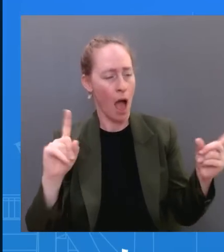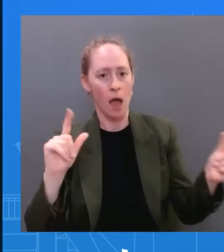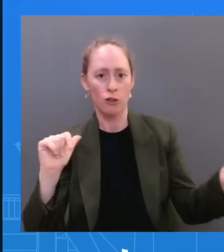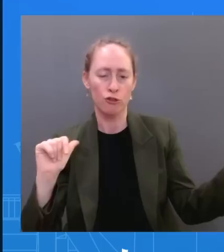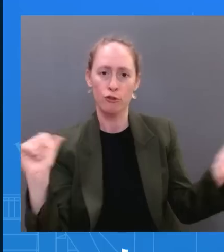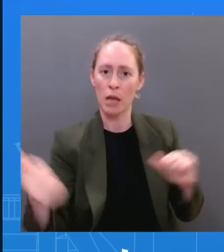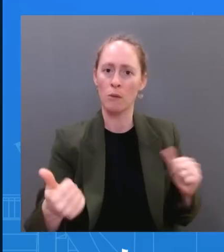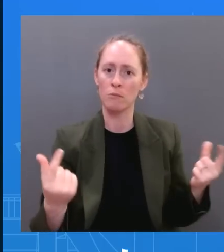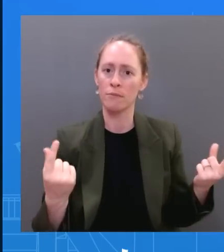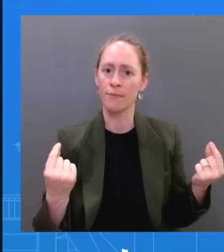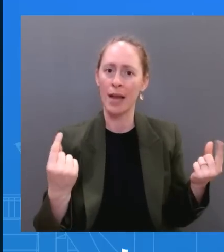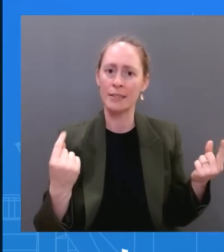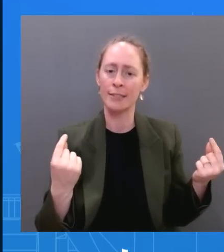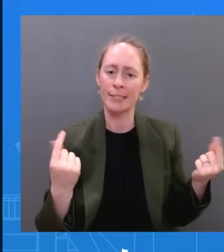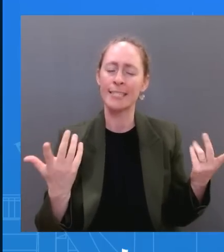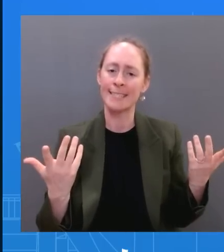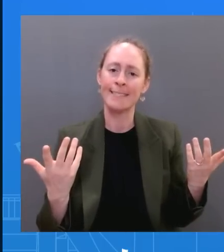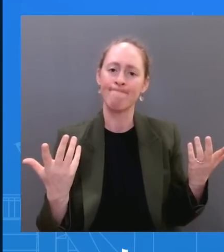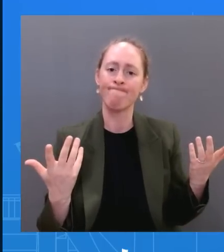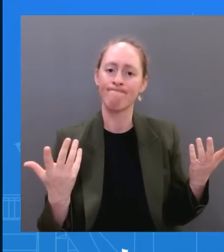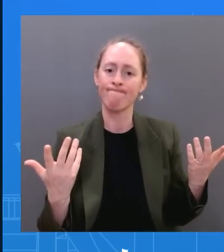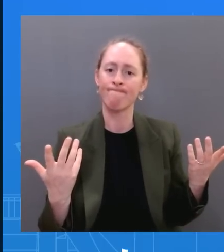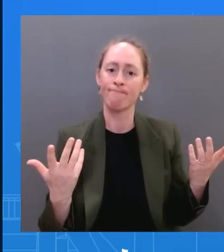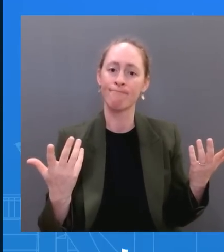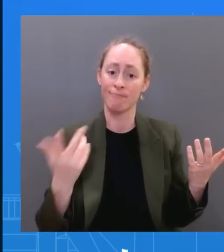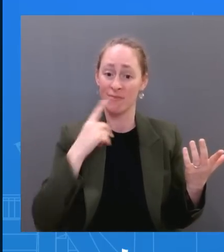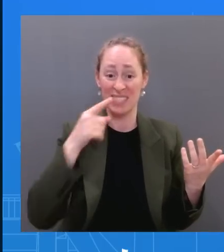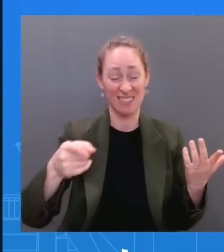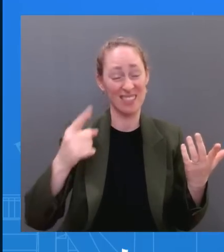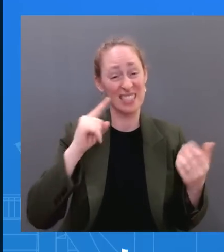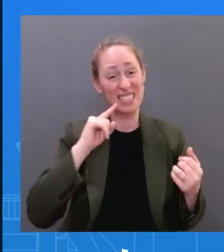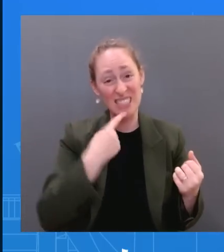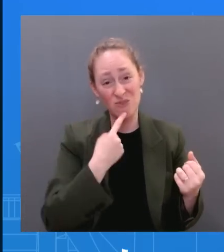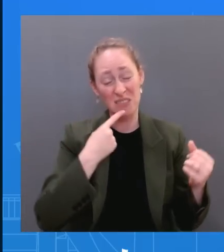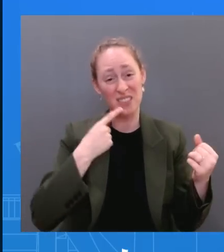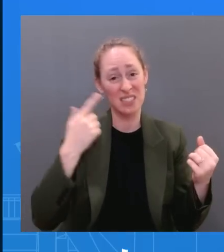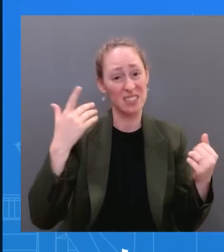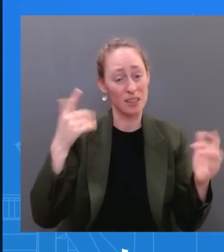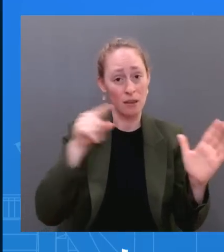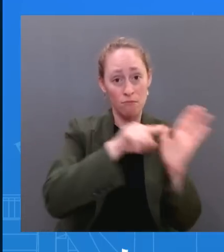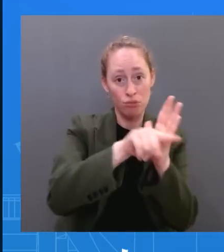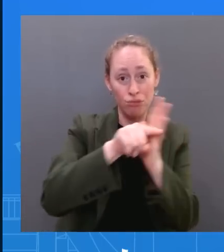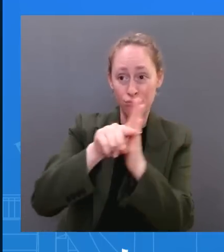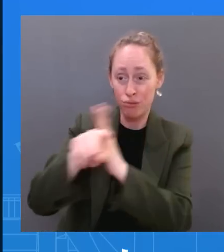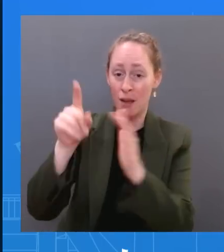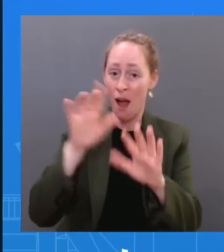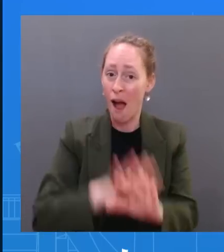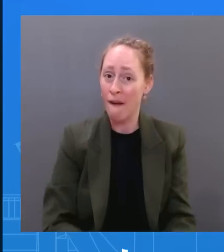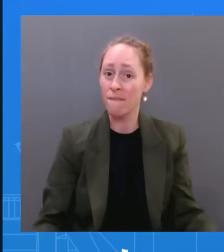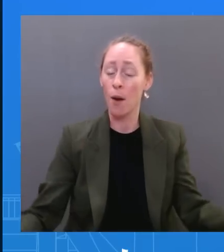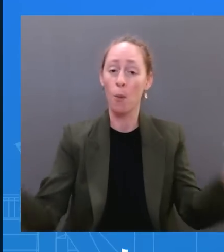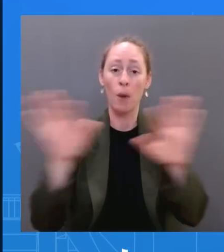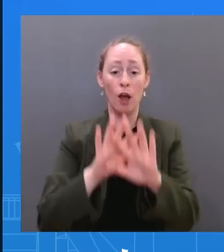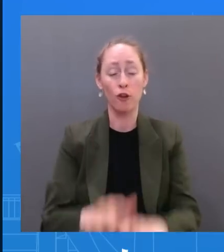that we're dealing with when we talk about gun violence. So we're going to continue to do the work. Thanks for the question. Gosh, I'm going to go here. I'll come around.